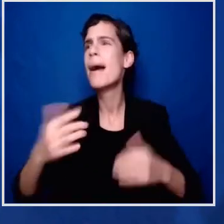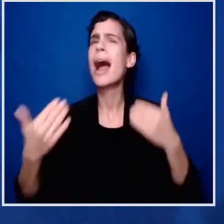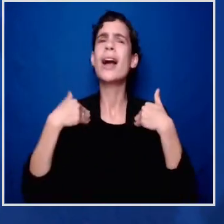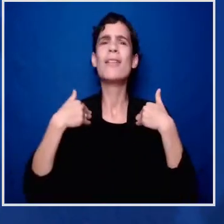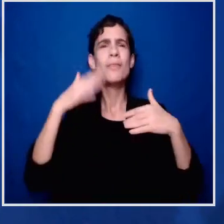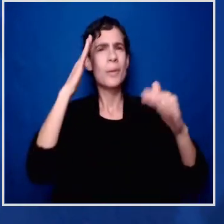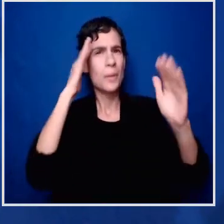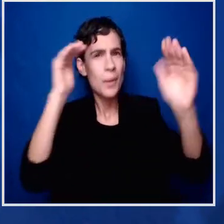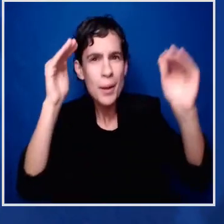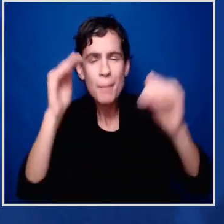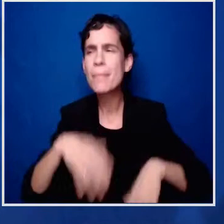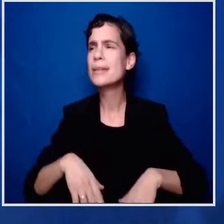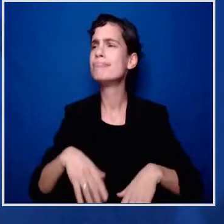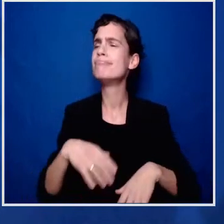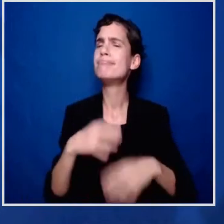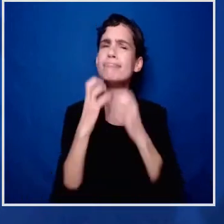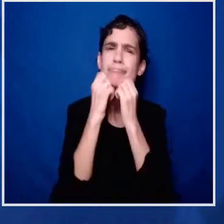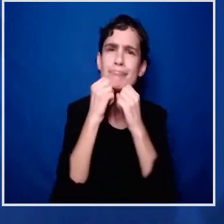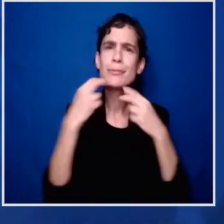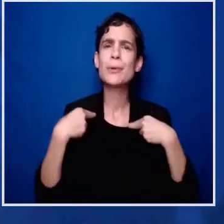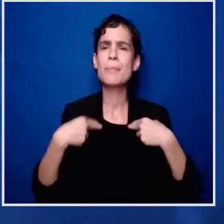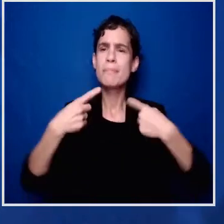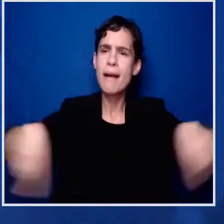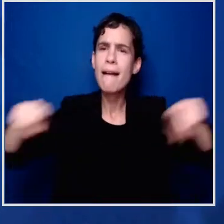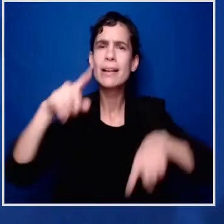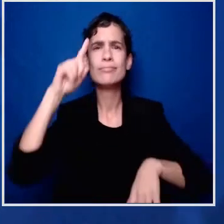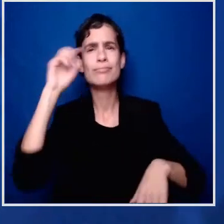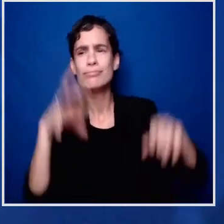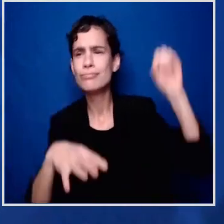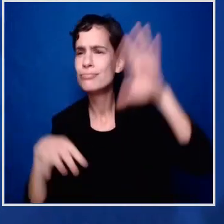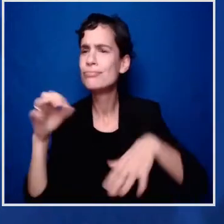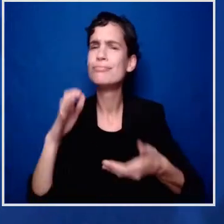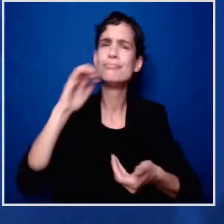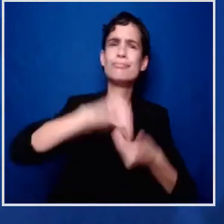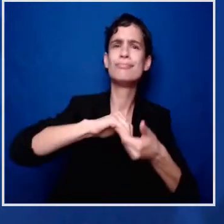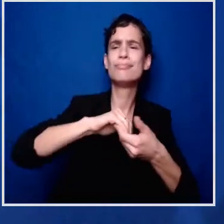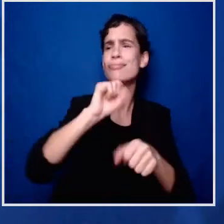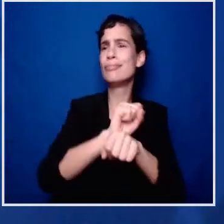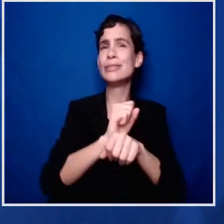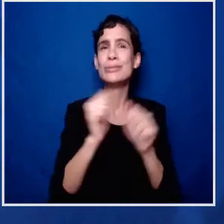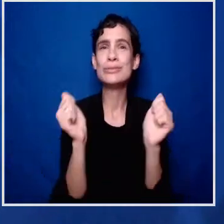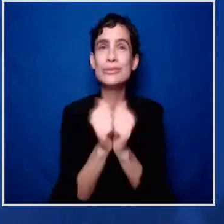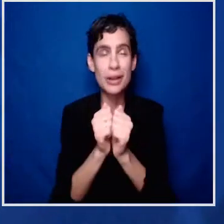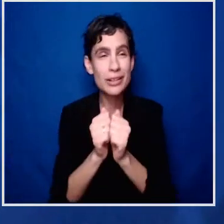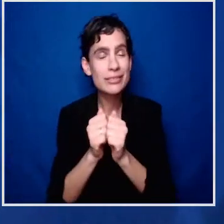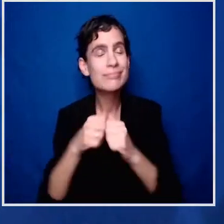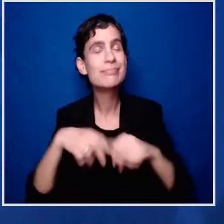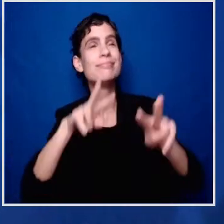OUR SPECIES. MARTIN LUTHER KING JR. HAD A